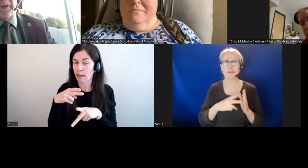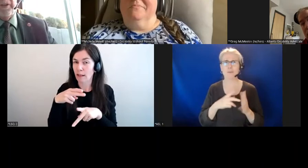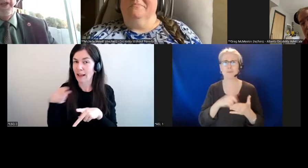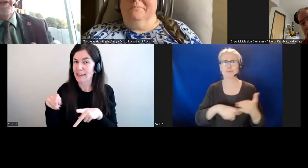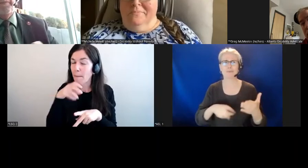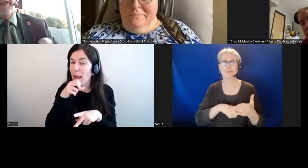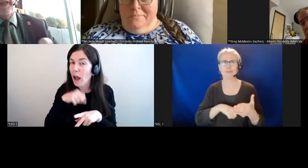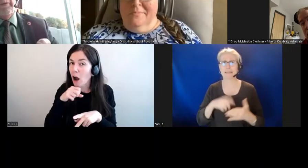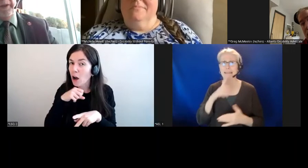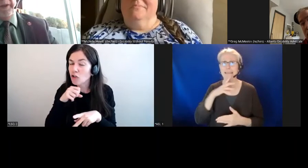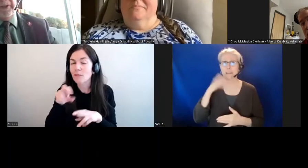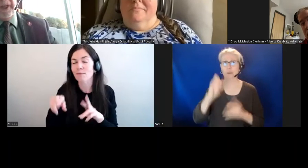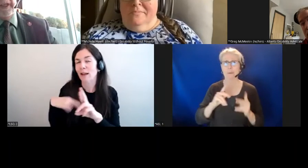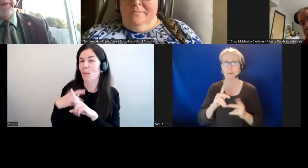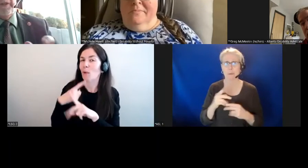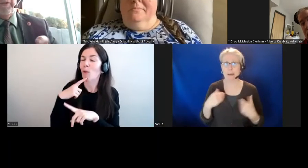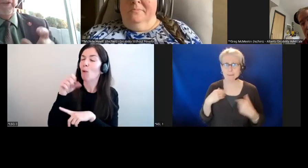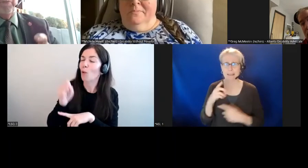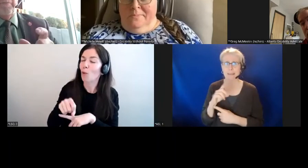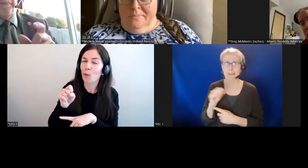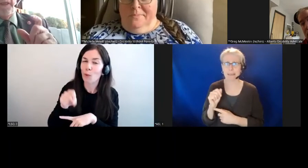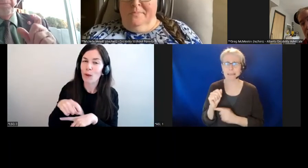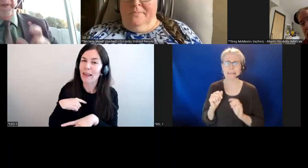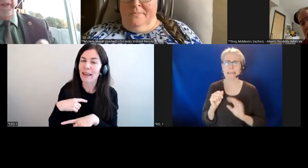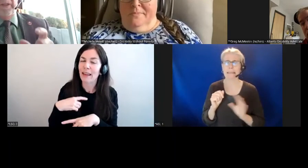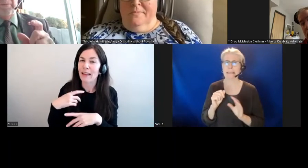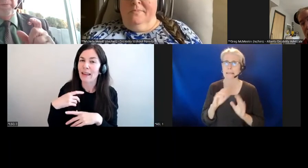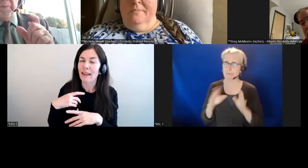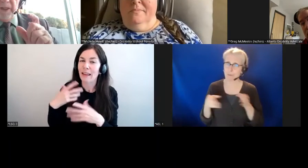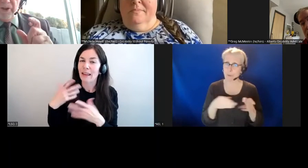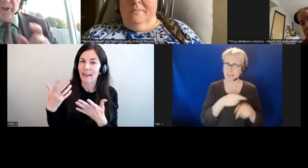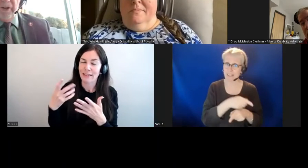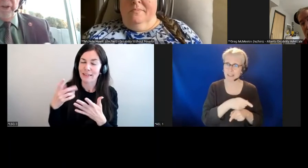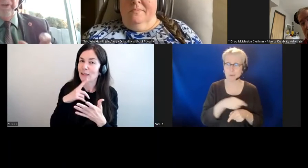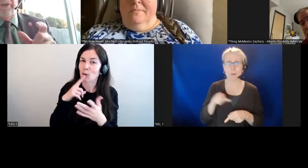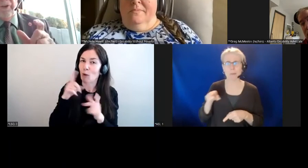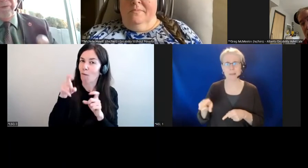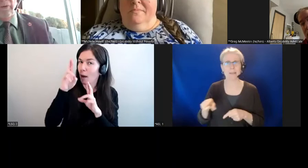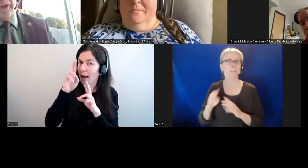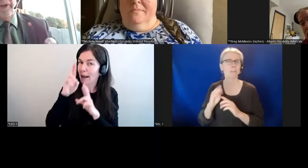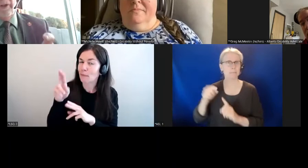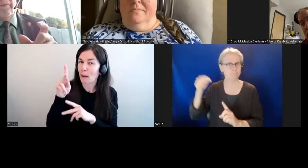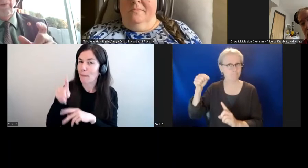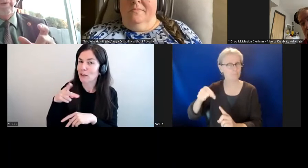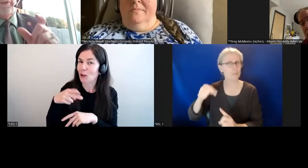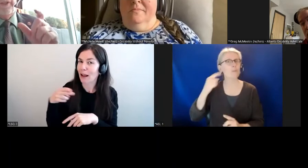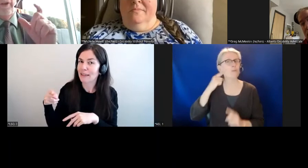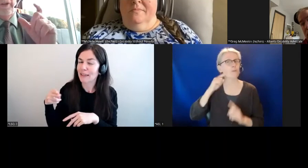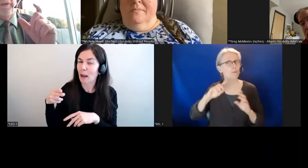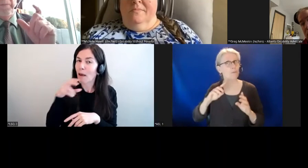DISABILITIES, BUT THAT WOULD BE A MISTAKE BECAUSE THIS BILL MAKES IT CLEAR THAT THEY'RE FOCUSING ON